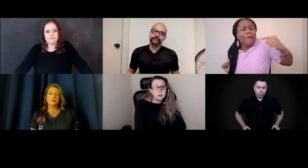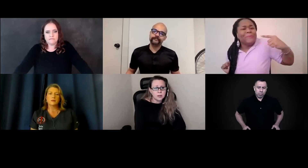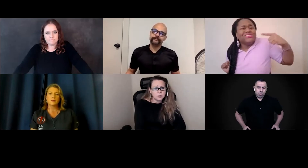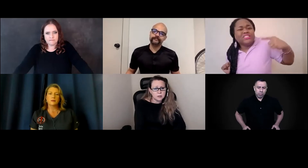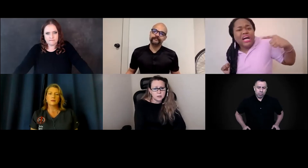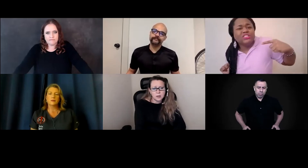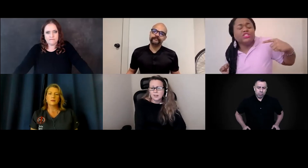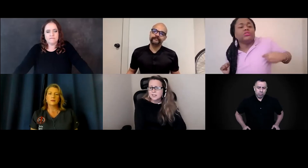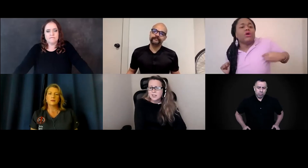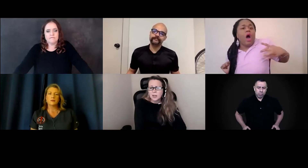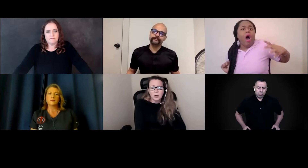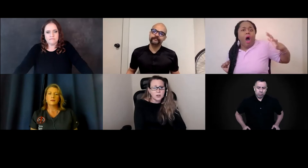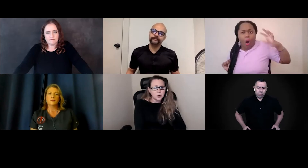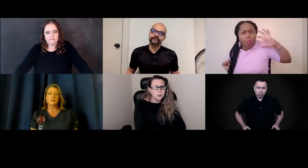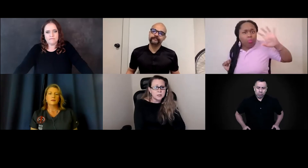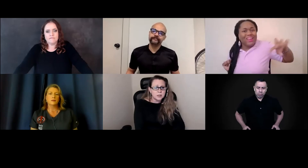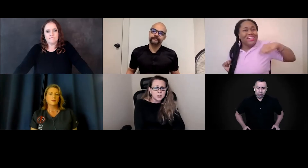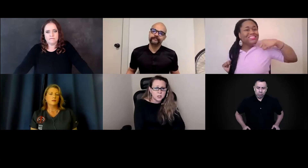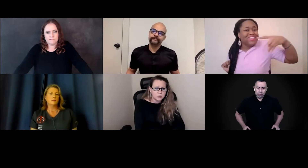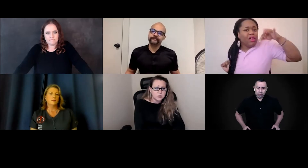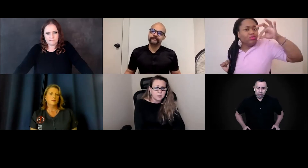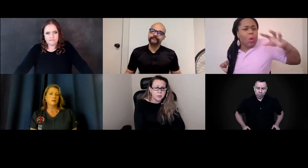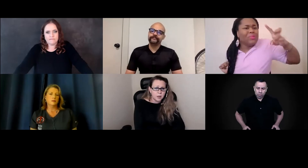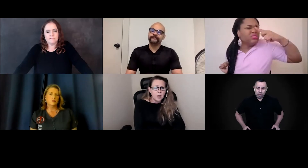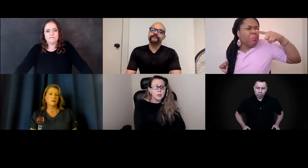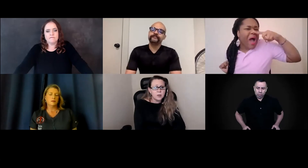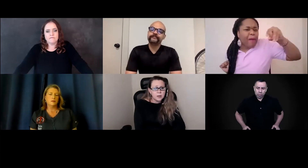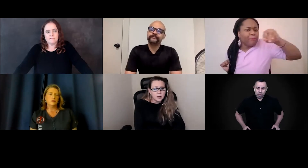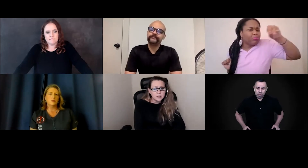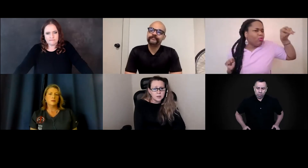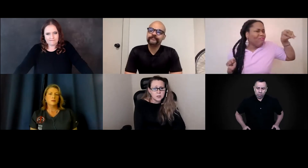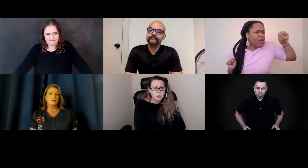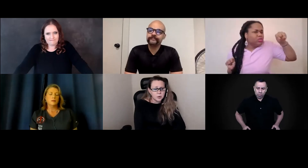If a student, if we're having a group discussion or something, then I'll tell the interpreter,